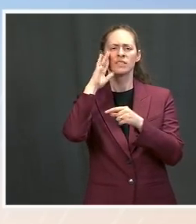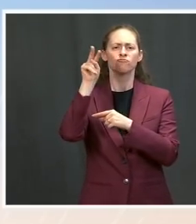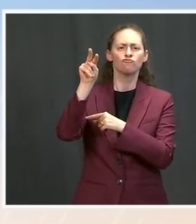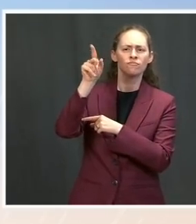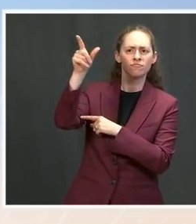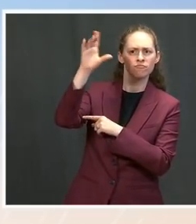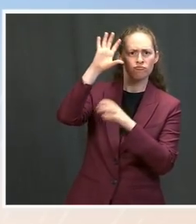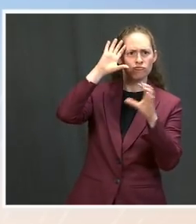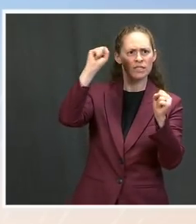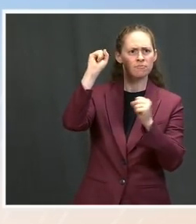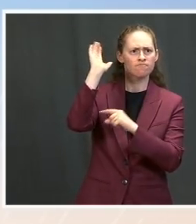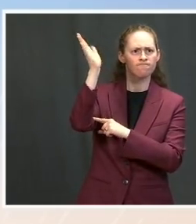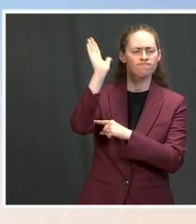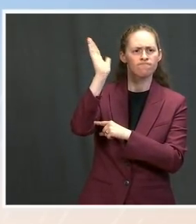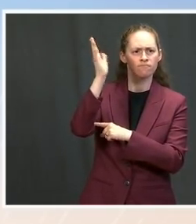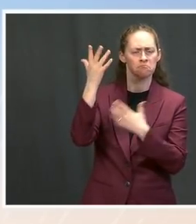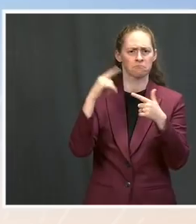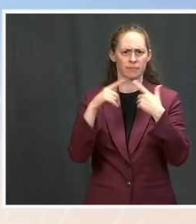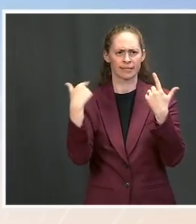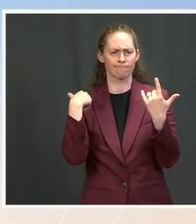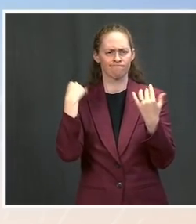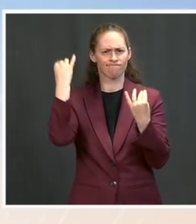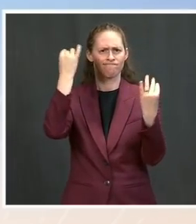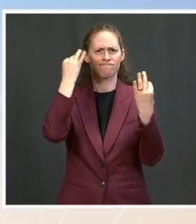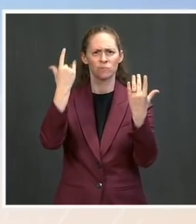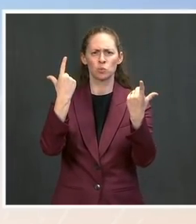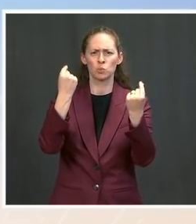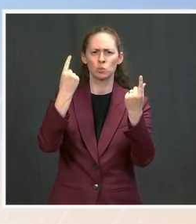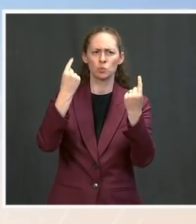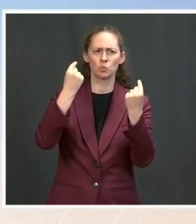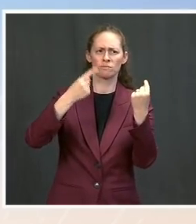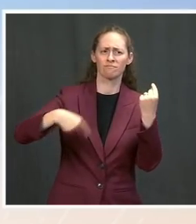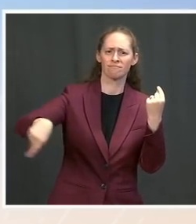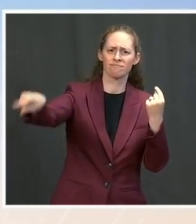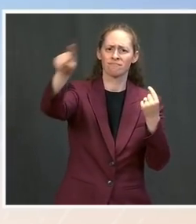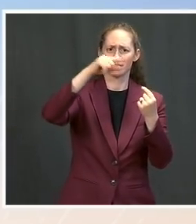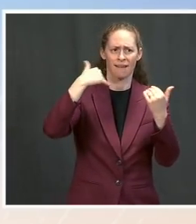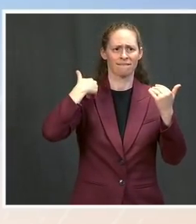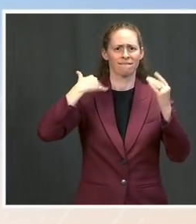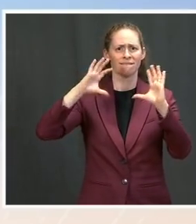or signing up to get vaccinated -- so we can understand if the problem is access